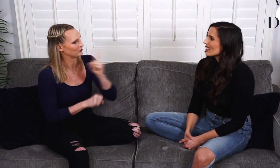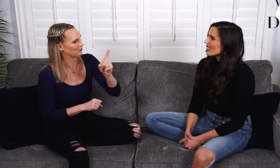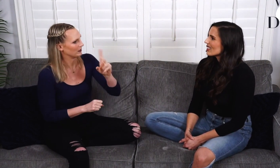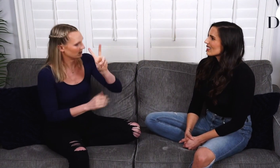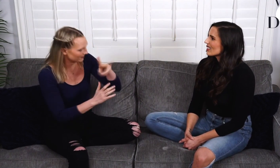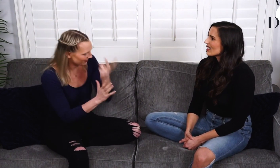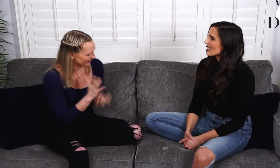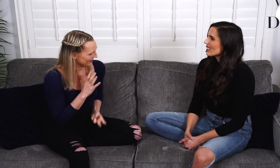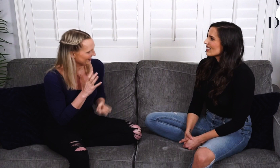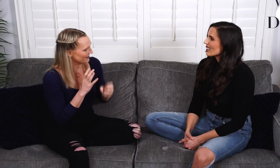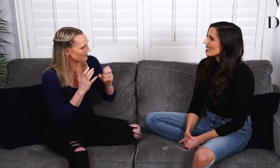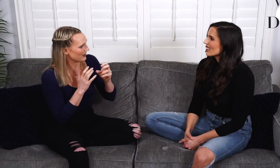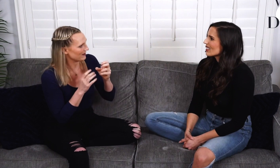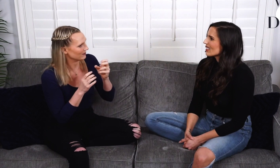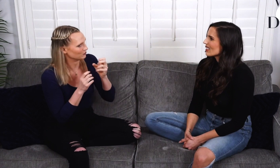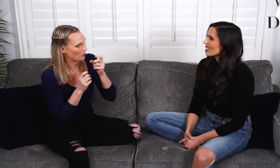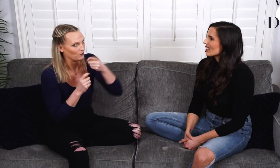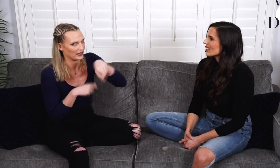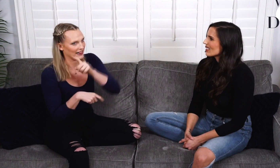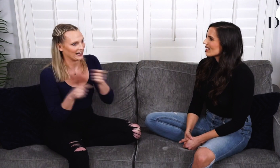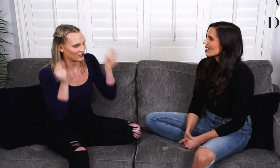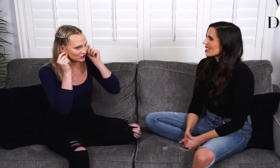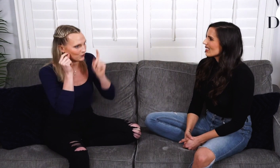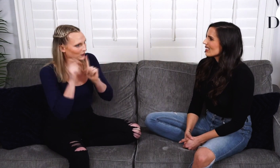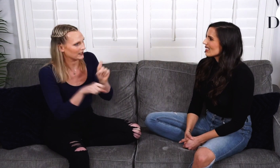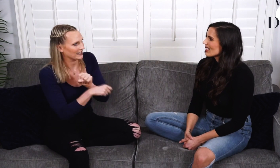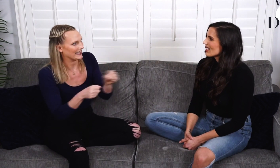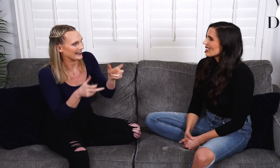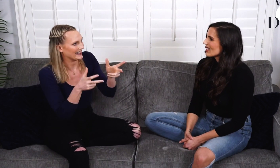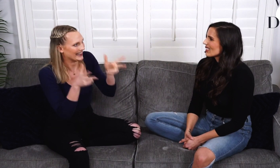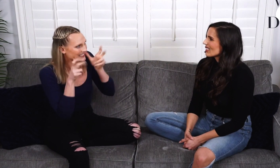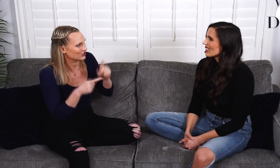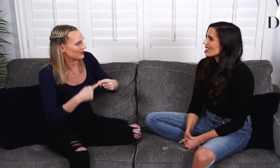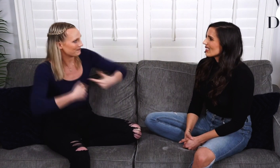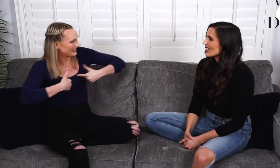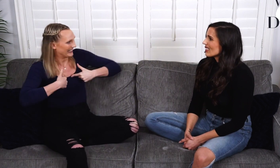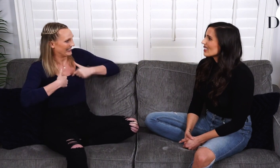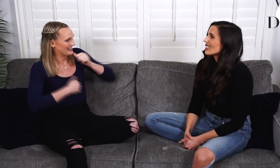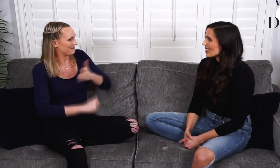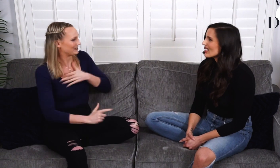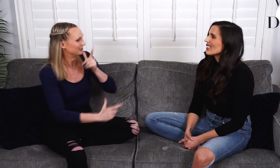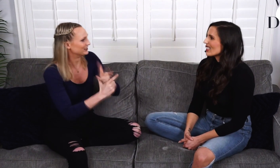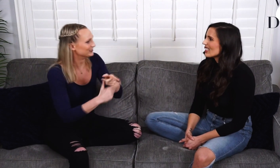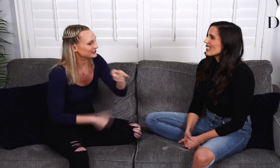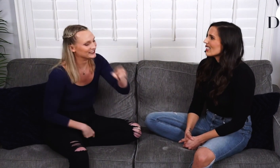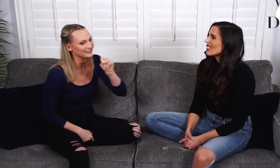just really diving into my character, so that the listeners can really listen to me and not my sister.